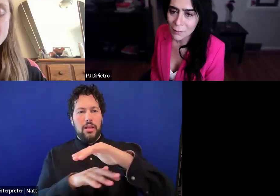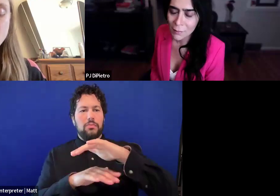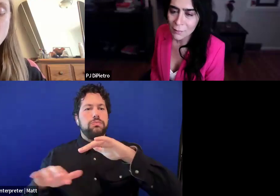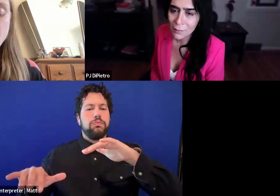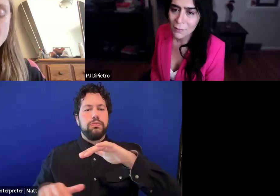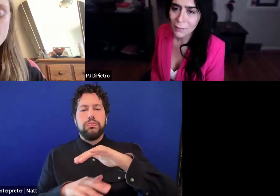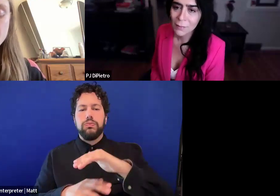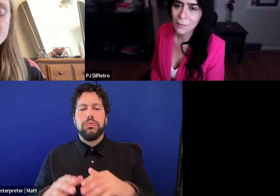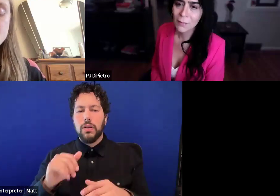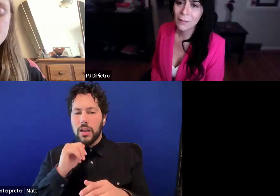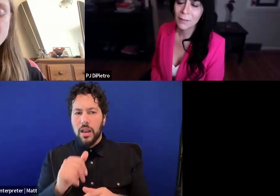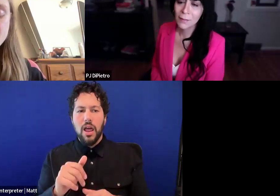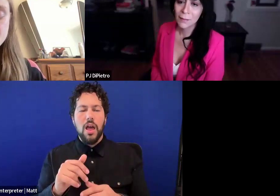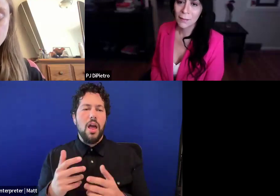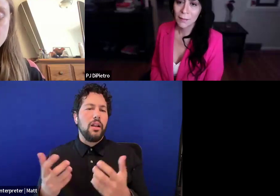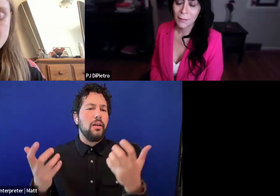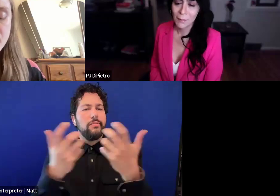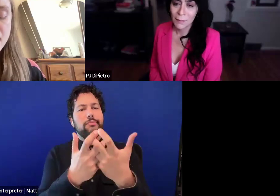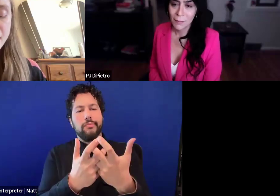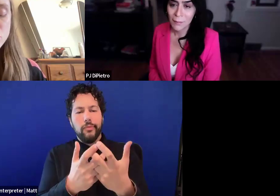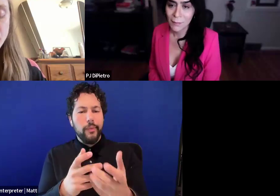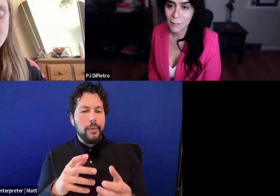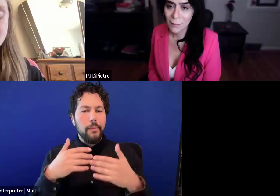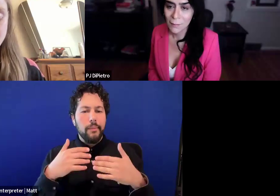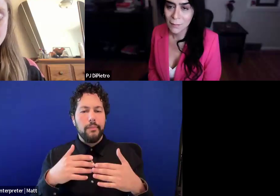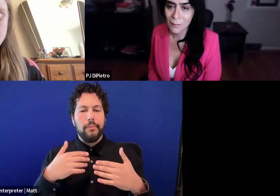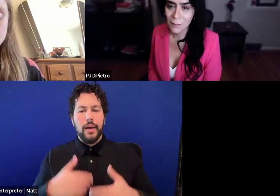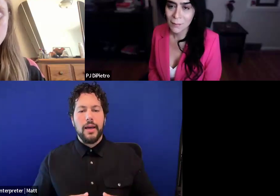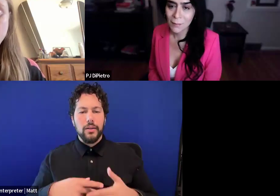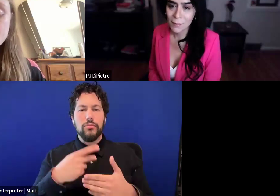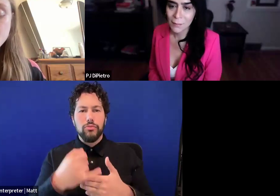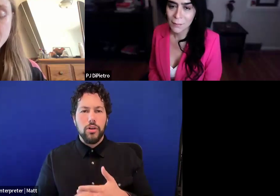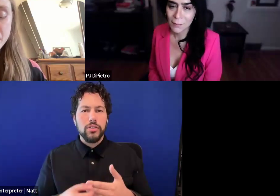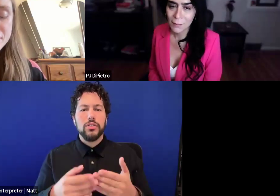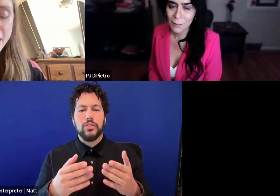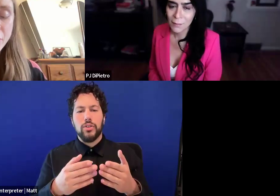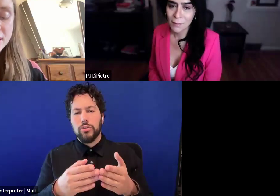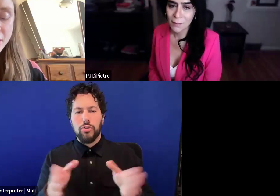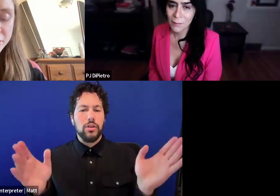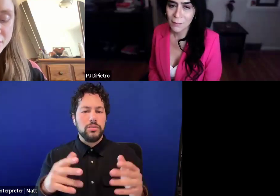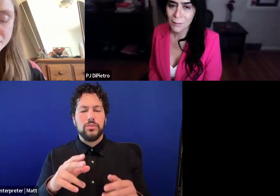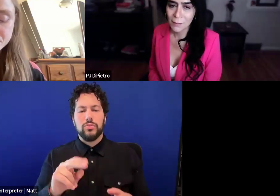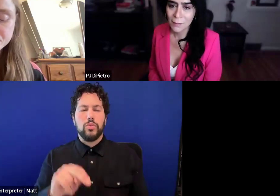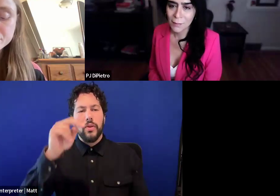They are co-editor of Speaking Face to Face and Trans Philosophy, and author of Sideways Selves.